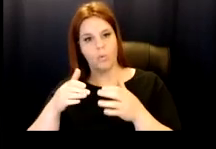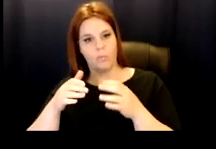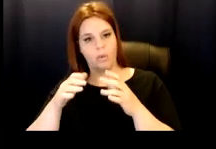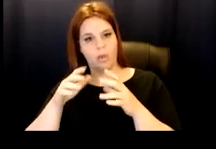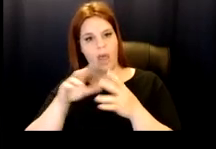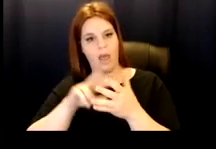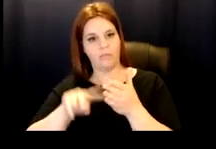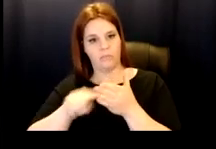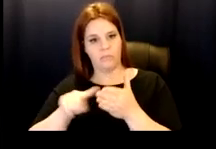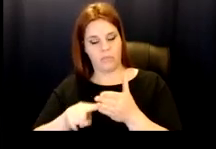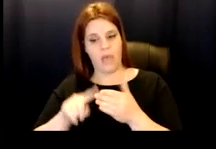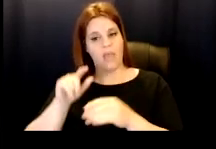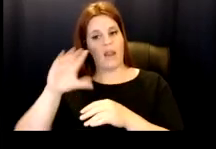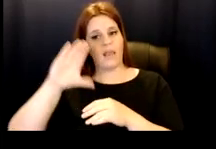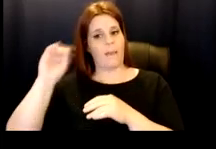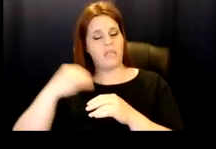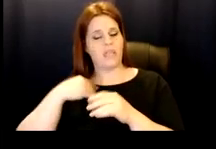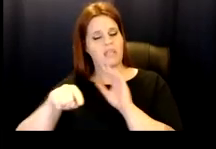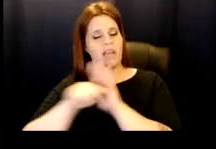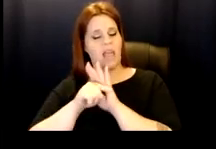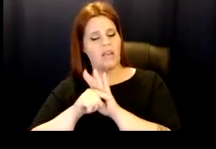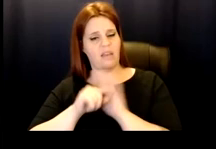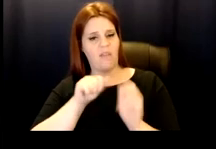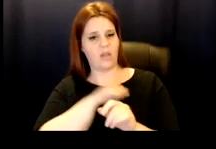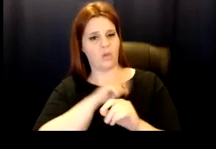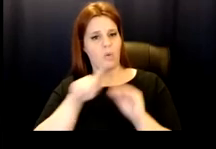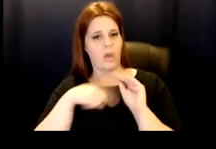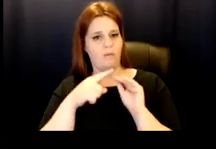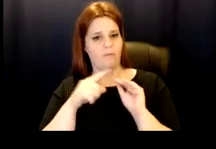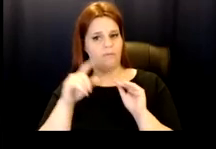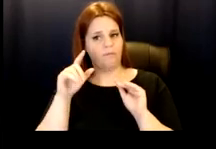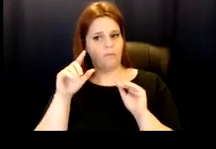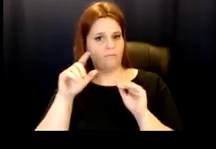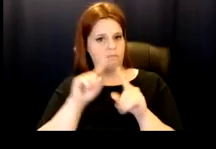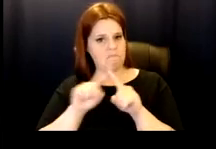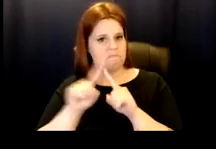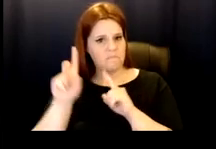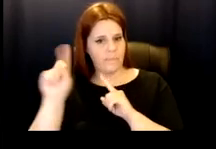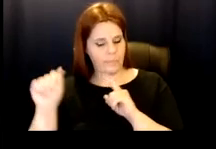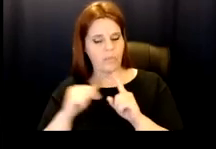employers have a negative attitude about them. Other barriers for this population included